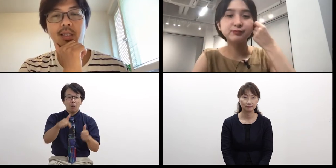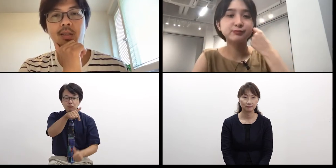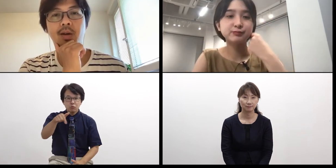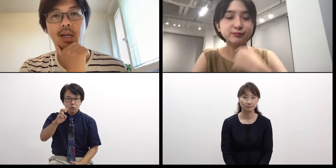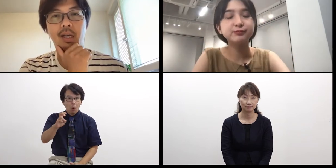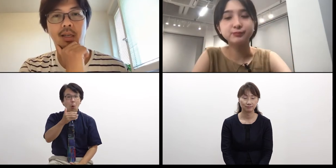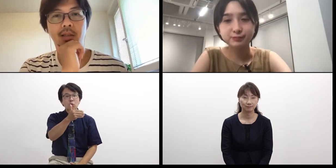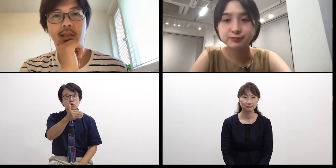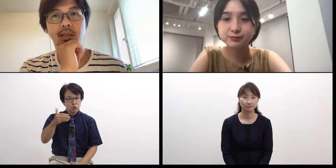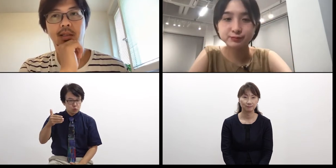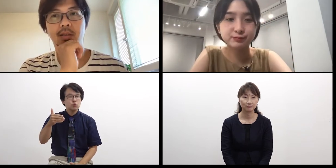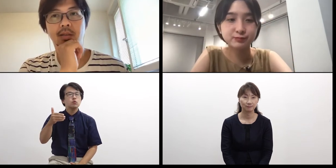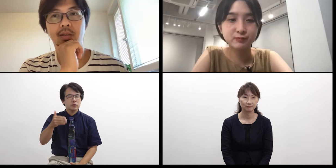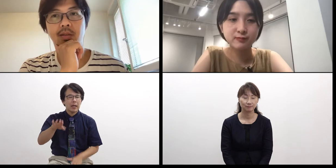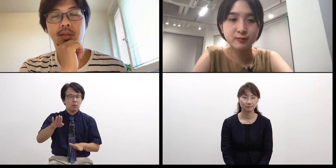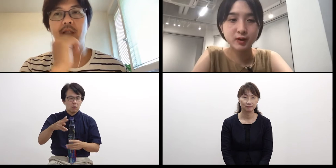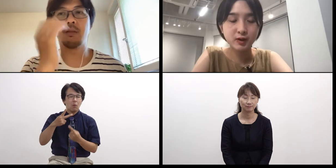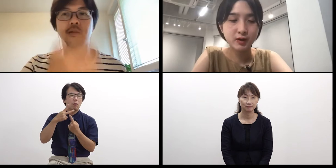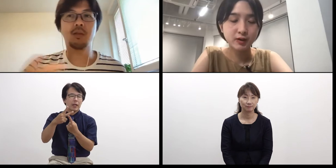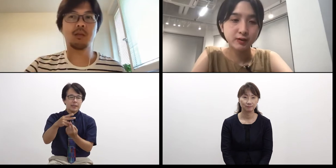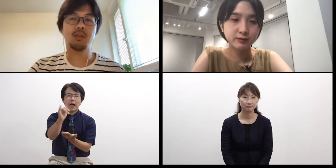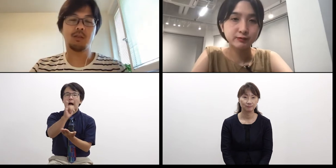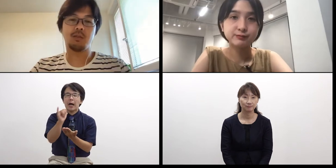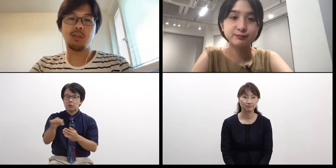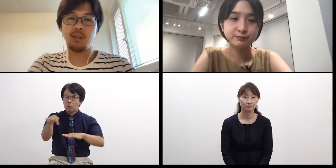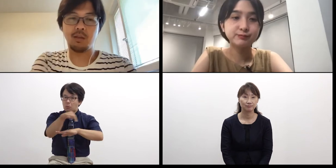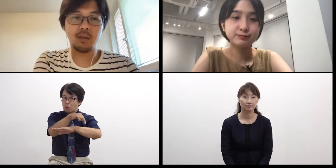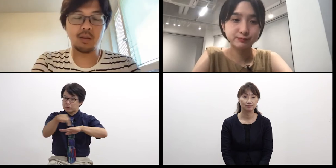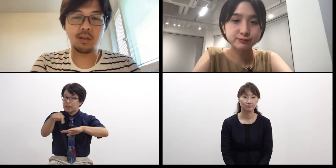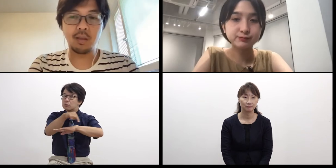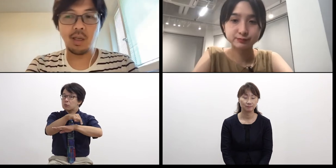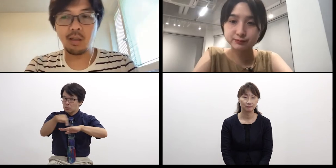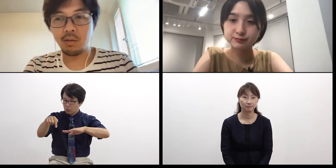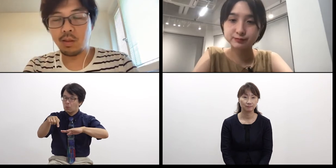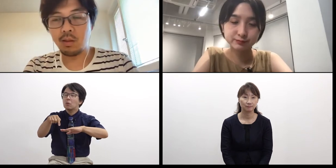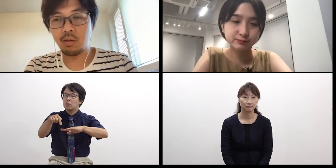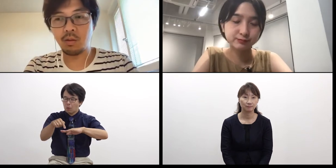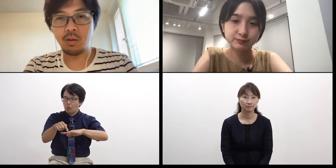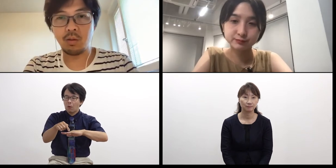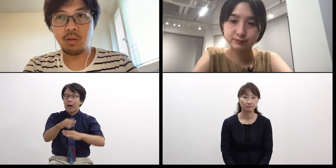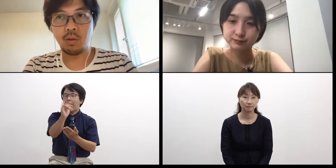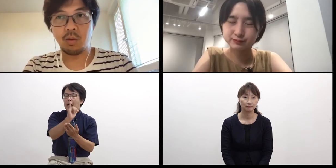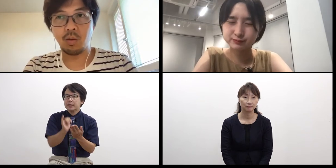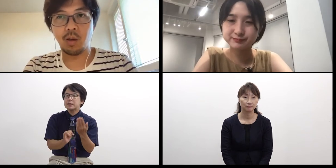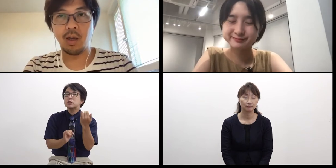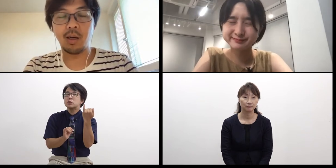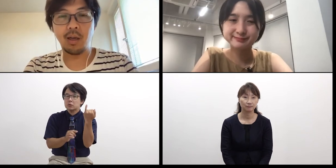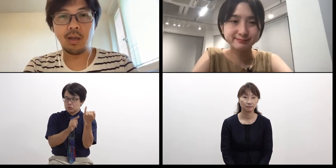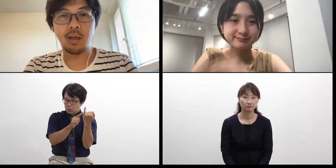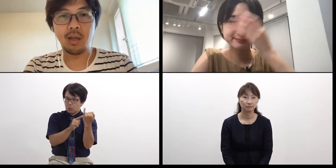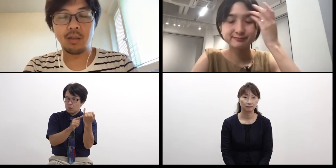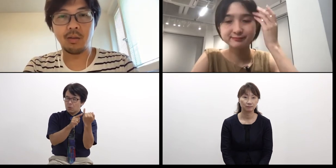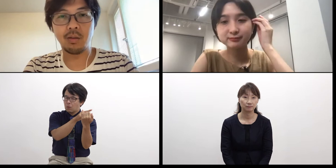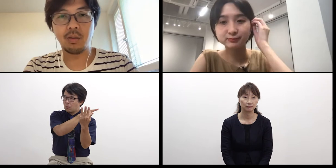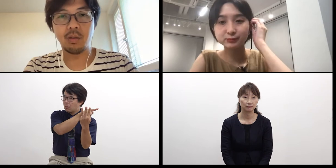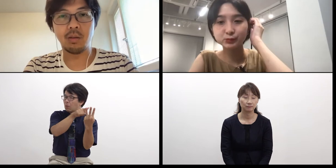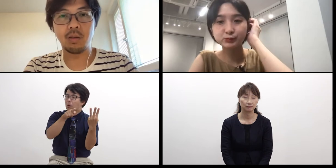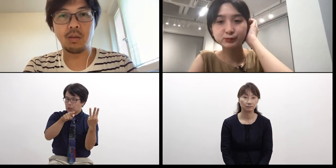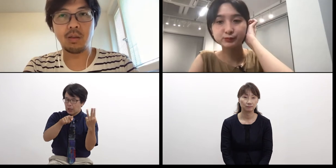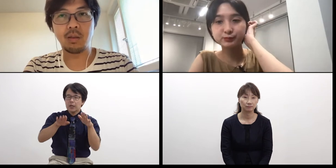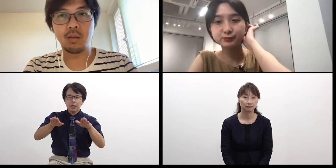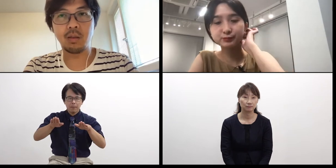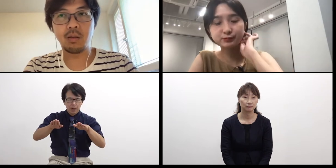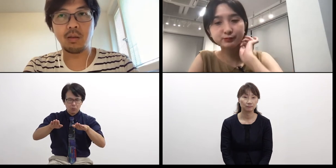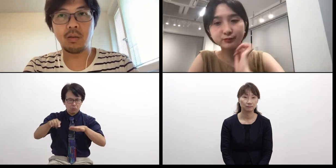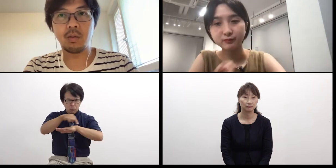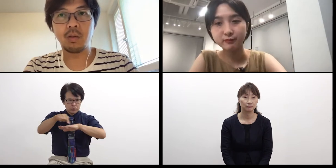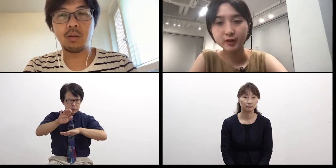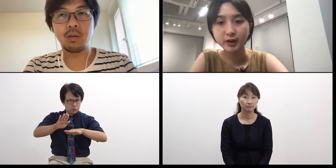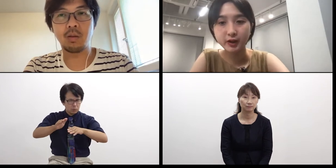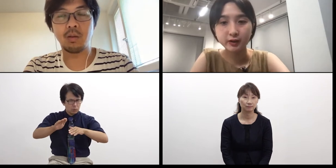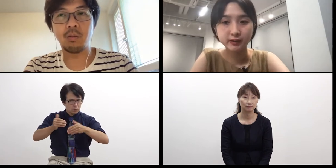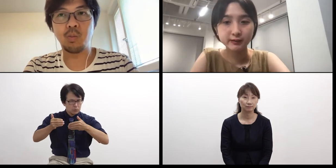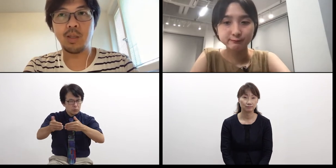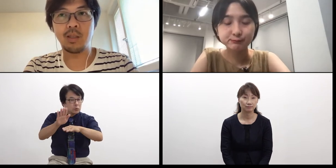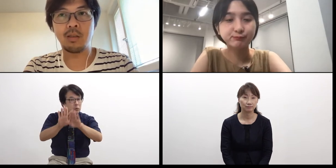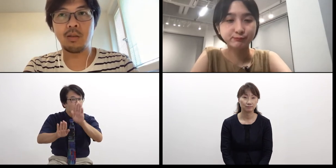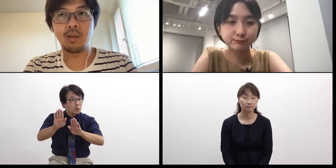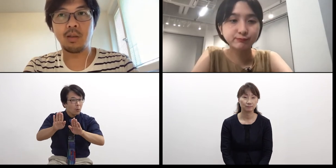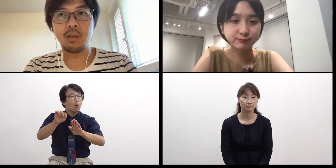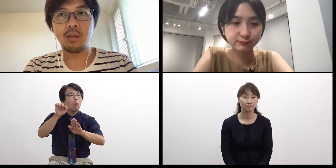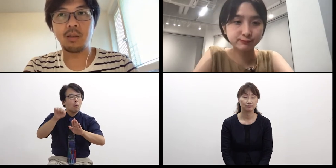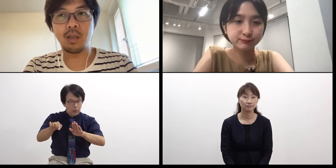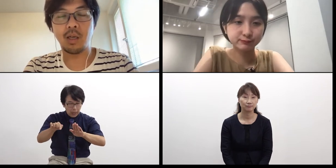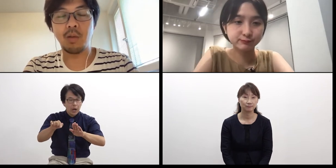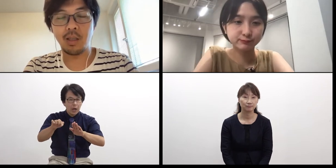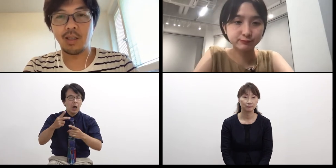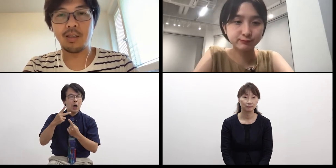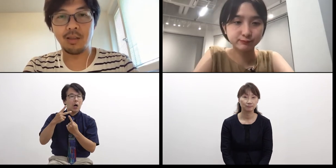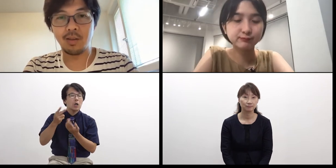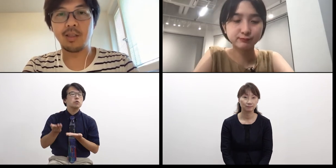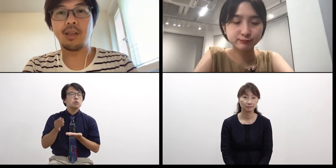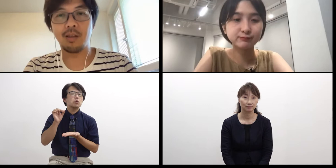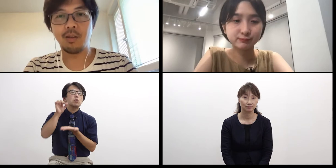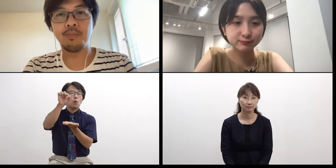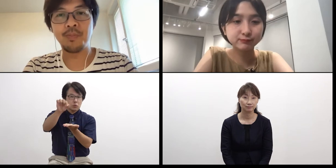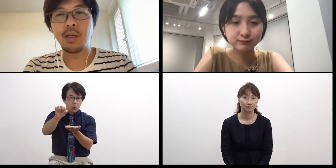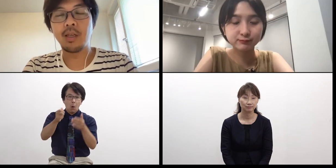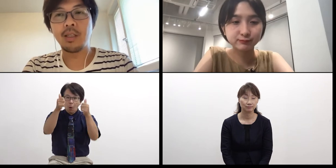we can see how the artists’ collaborations are going on now.